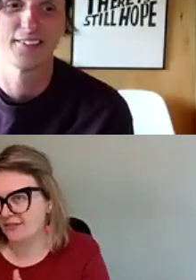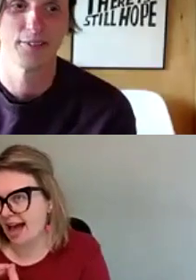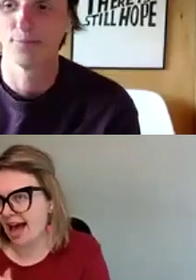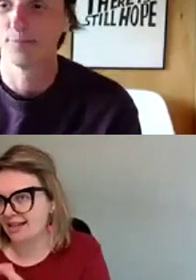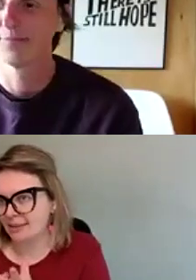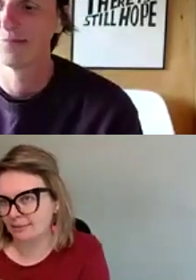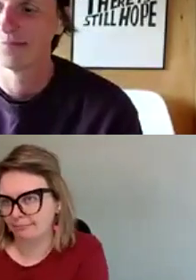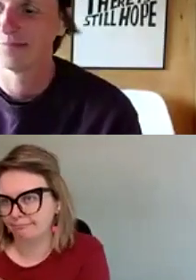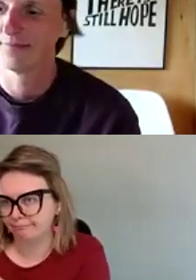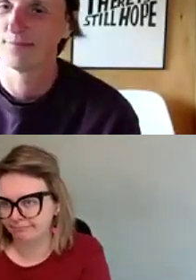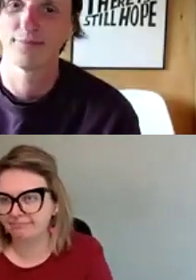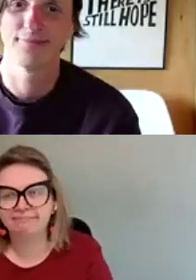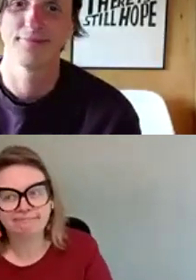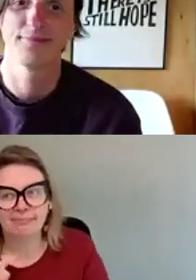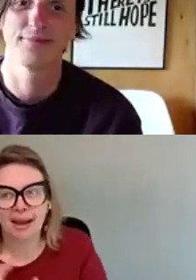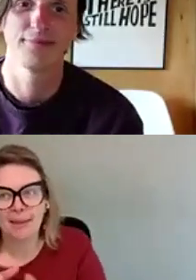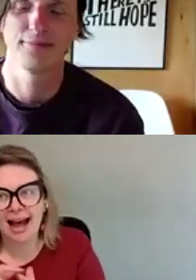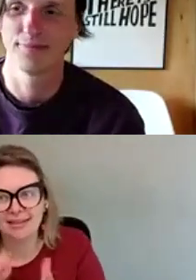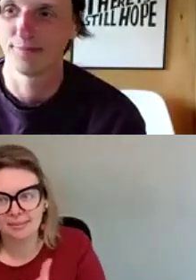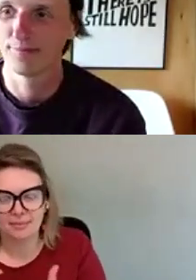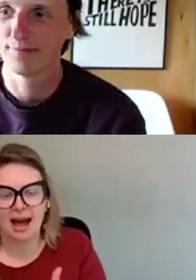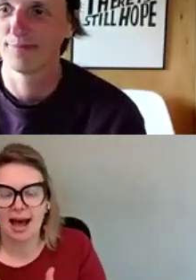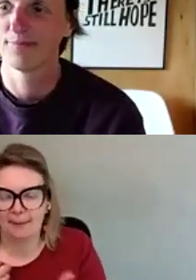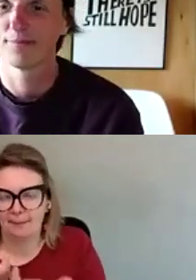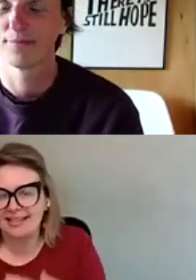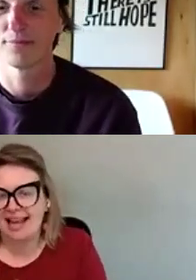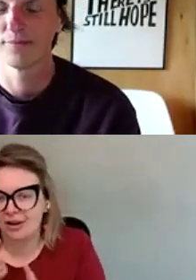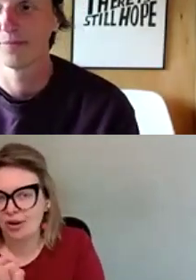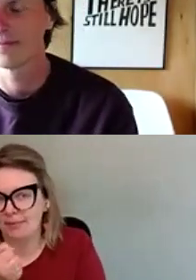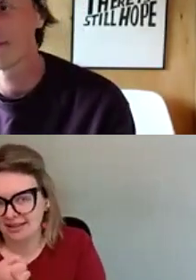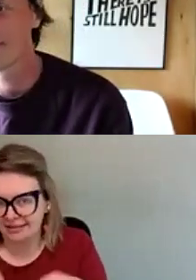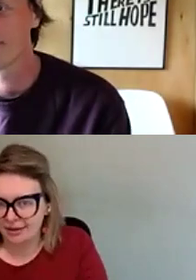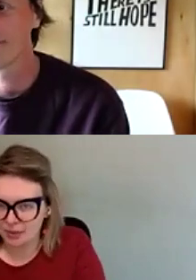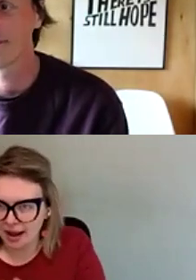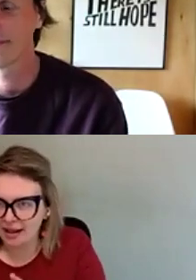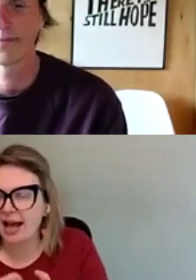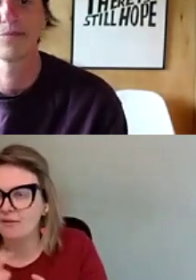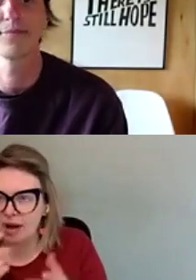I'm a tech champion at the DCN for CRM and ticketing. I've got red hair, I'm a White man,